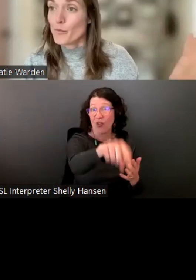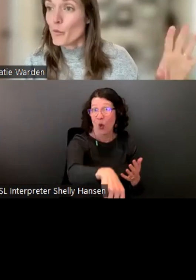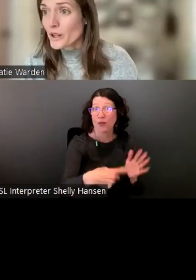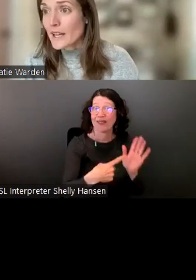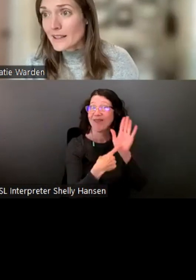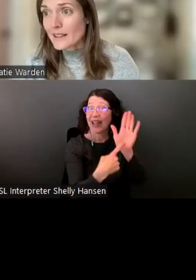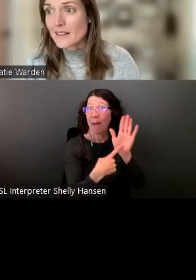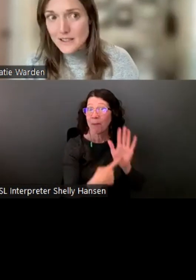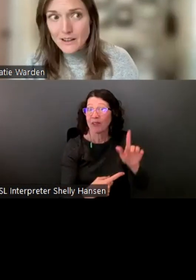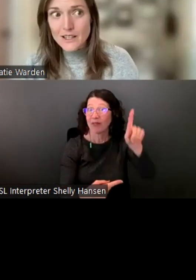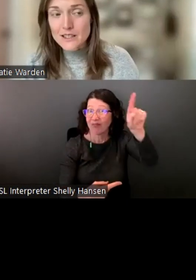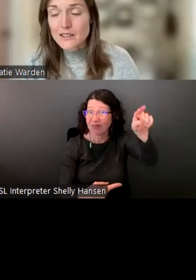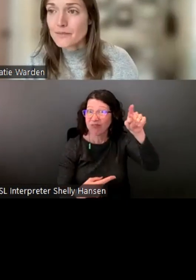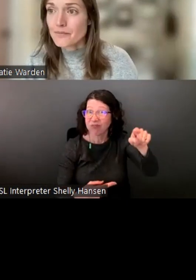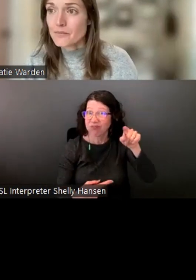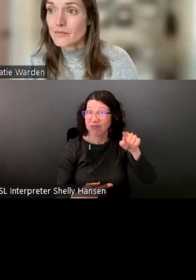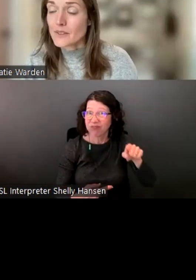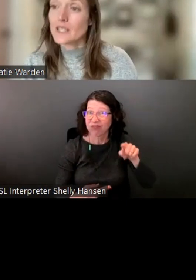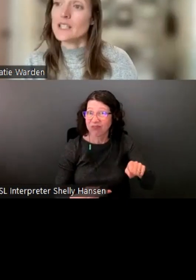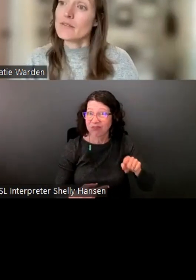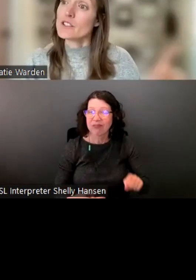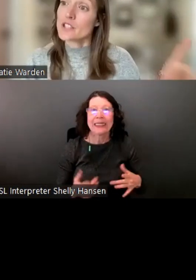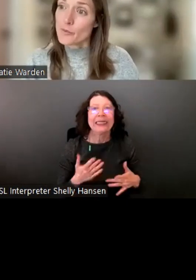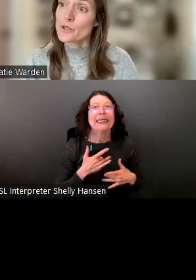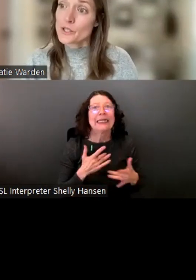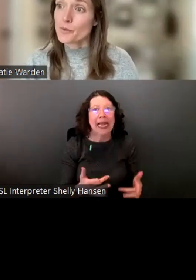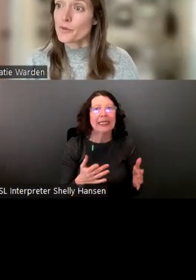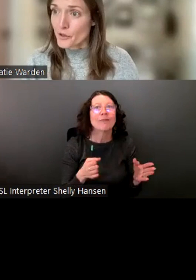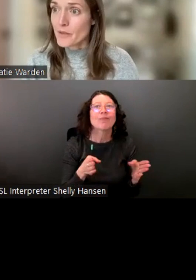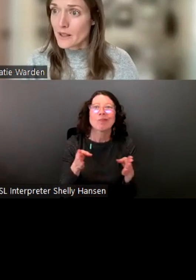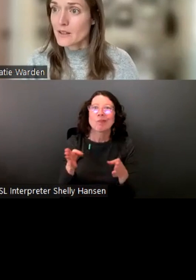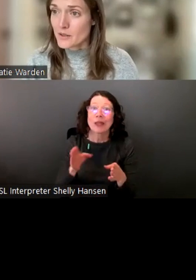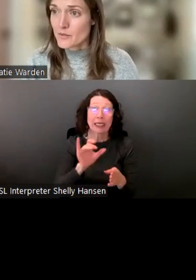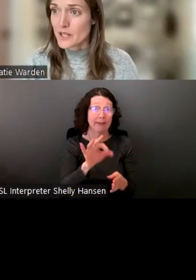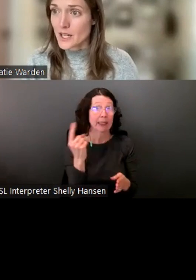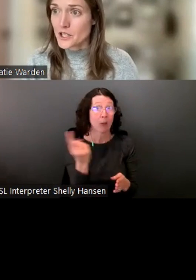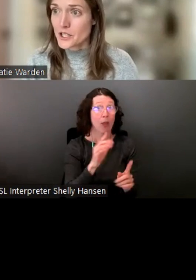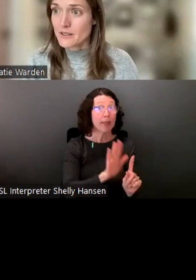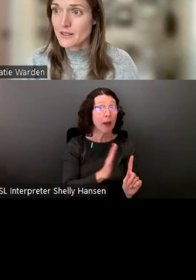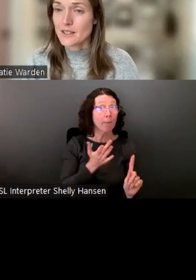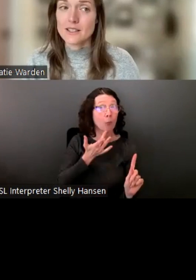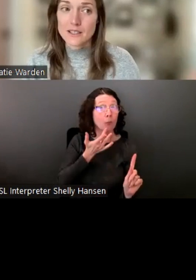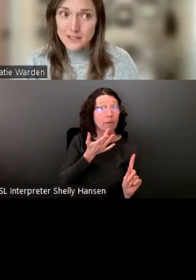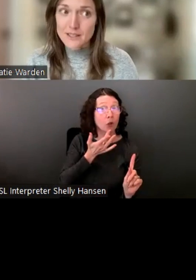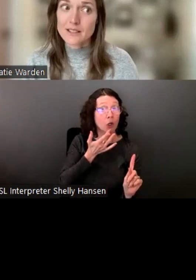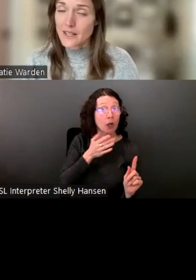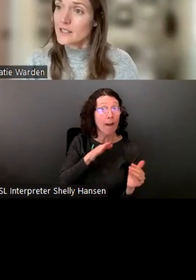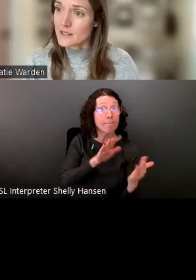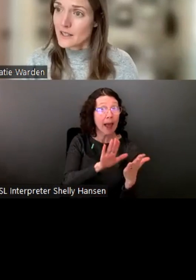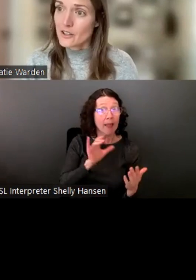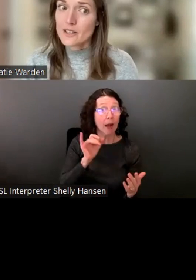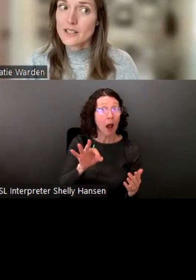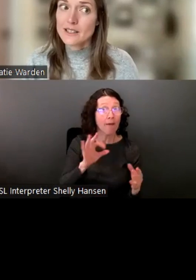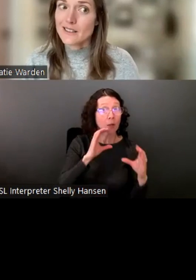more likely than not, if someone's preferred method of communication is ASL,